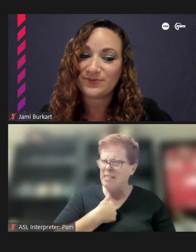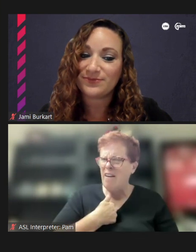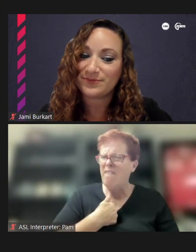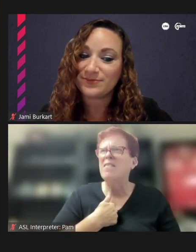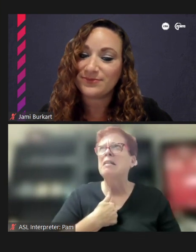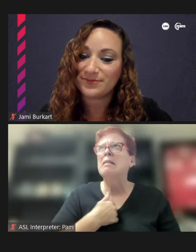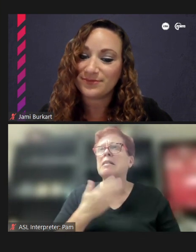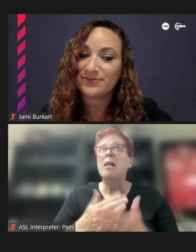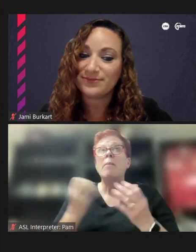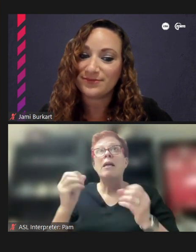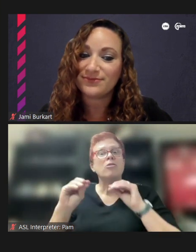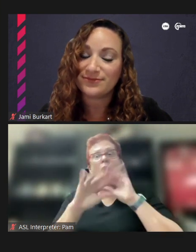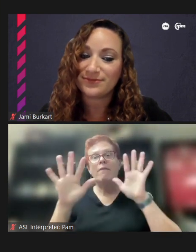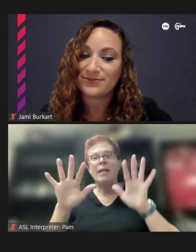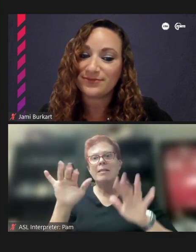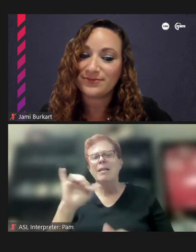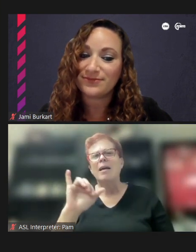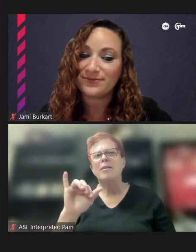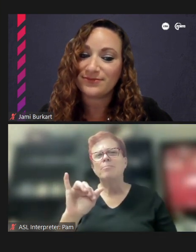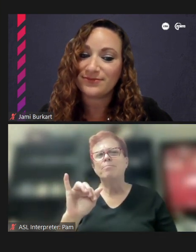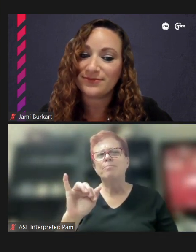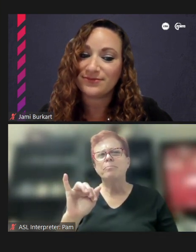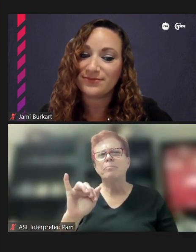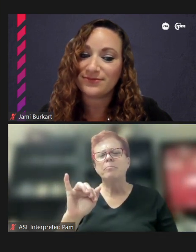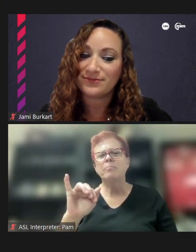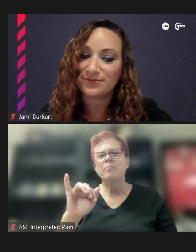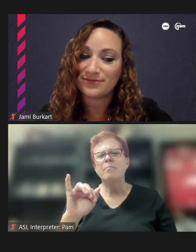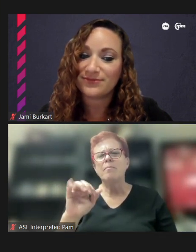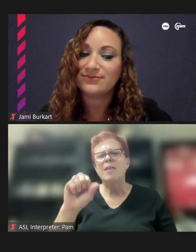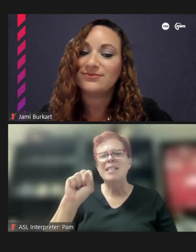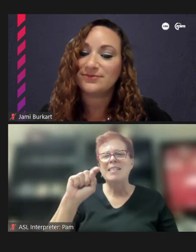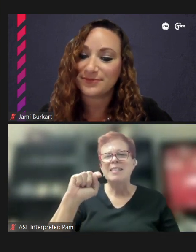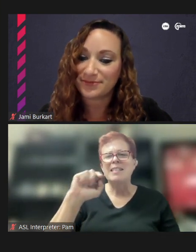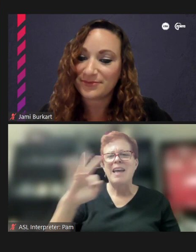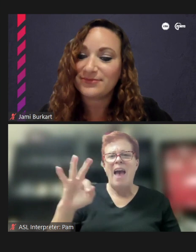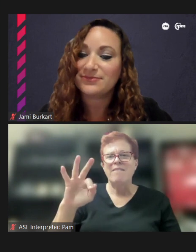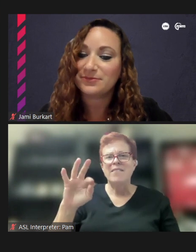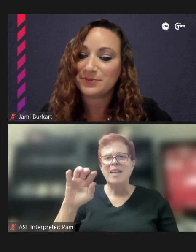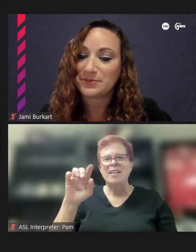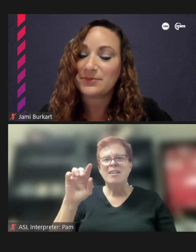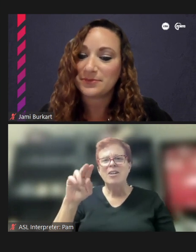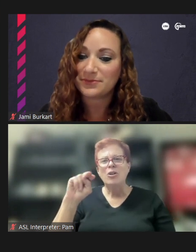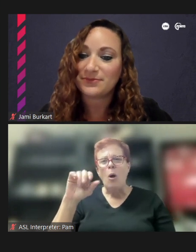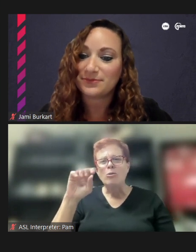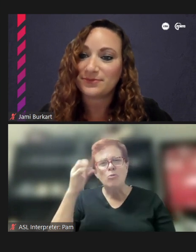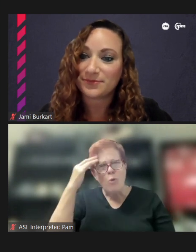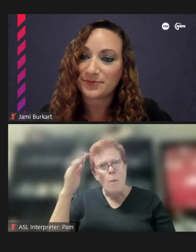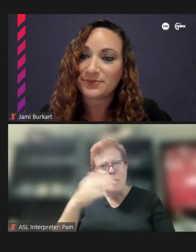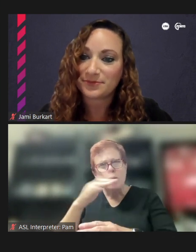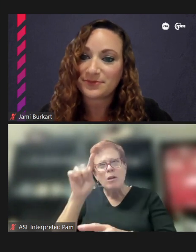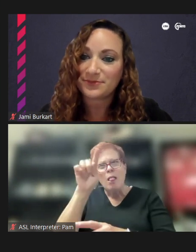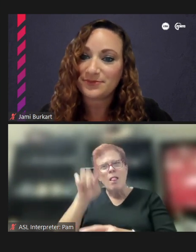so obvious, like staff notes, you know? From music, sheet music,